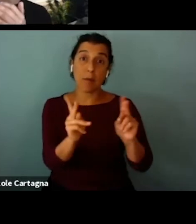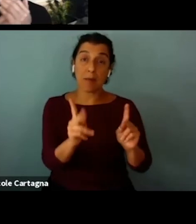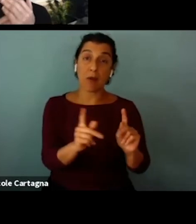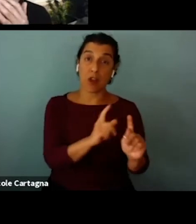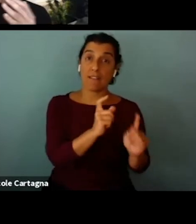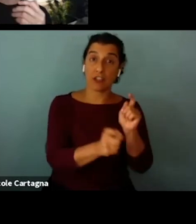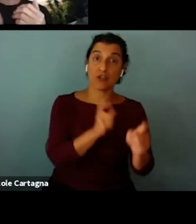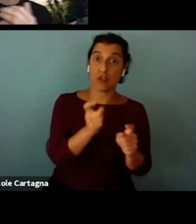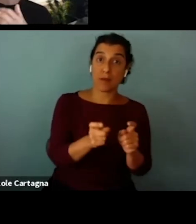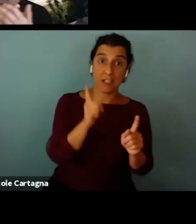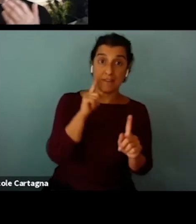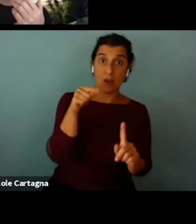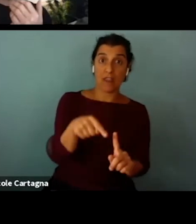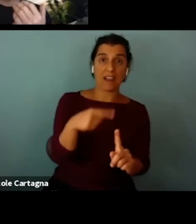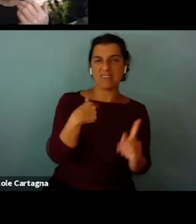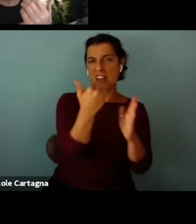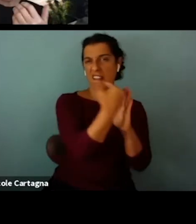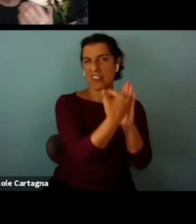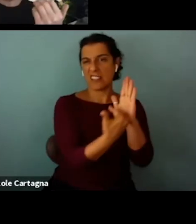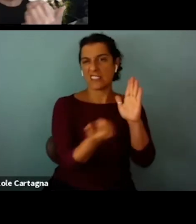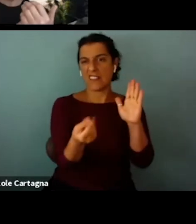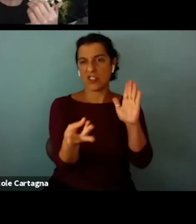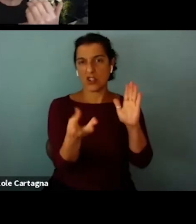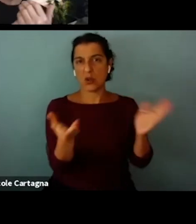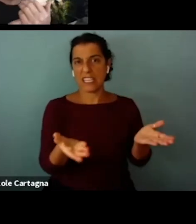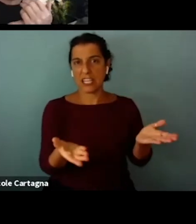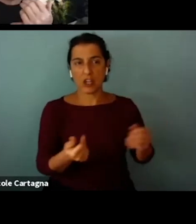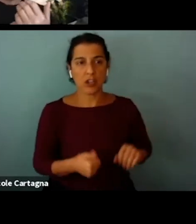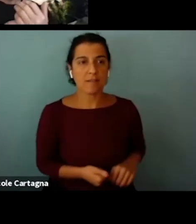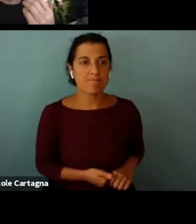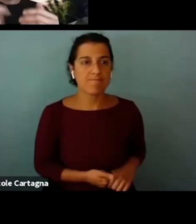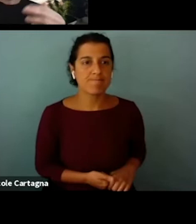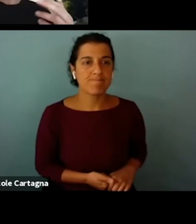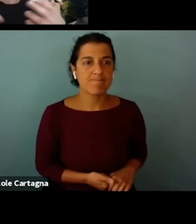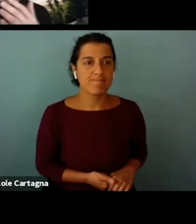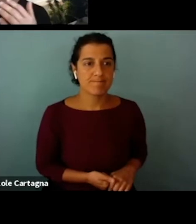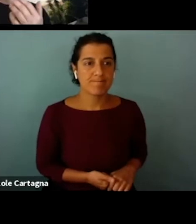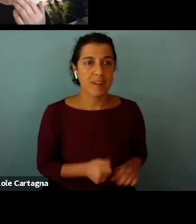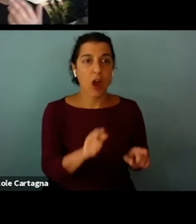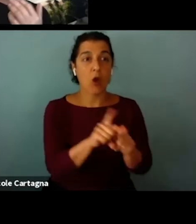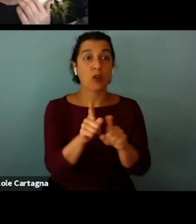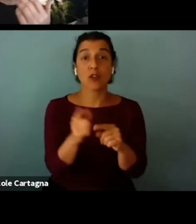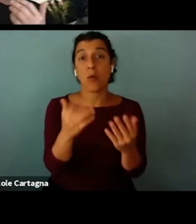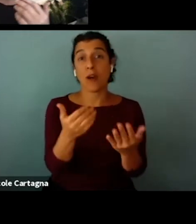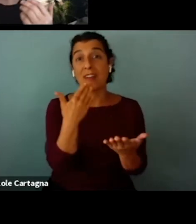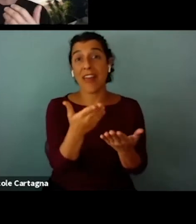and i'll just list a few of them here and and like to thank the support that we've had from